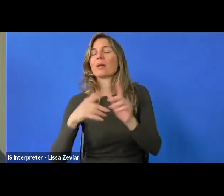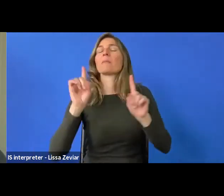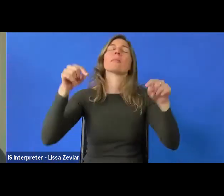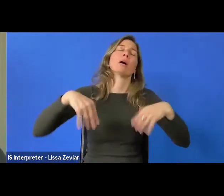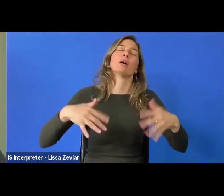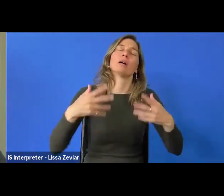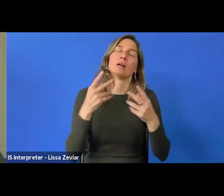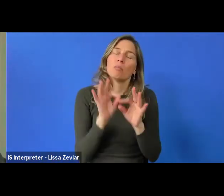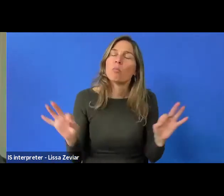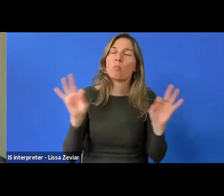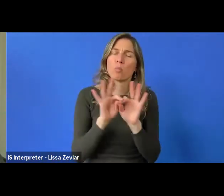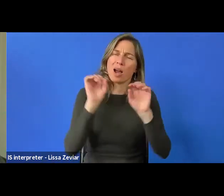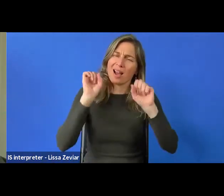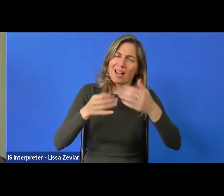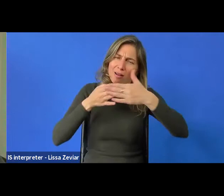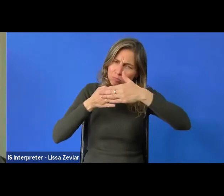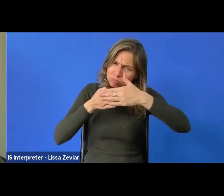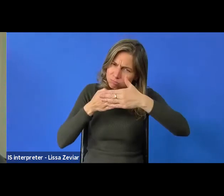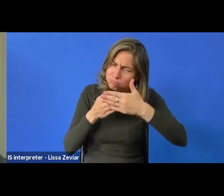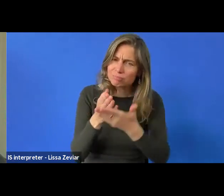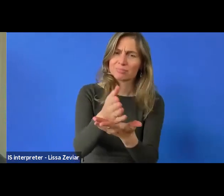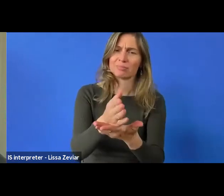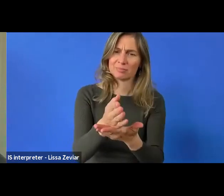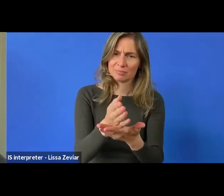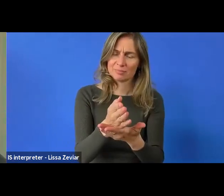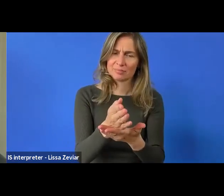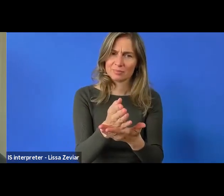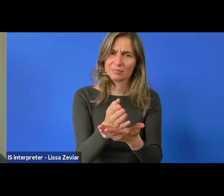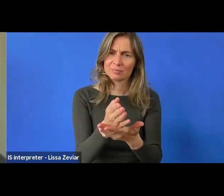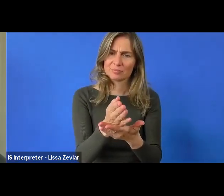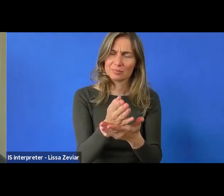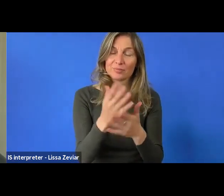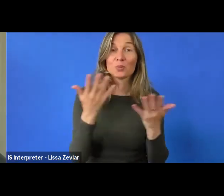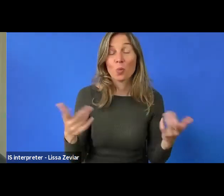to accompany us for this purpose, that afterwards you could offer